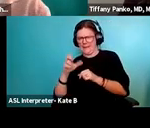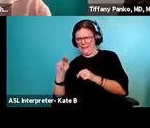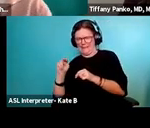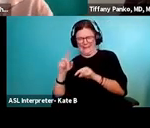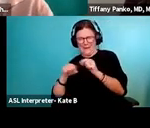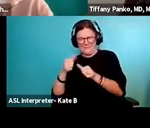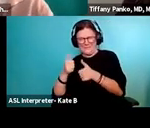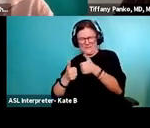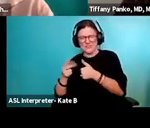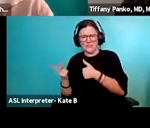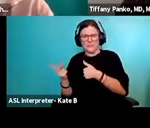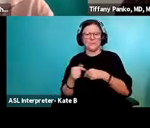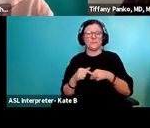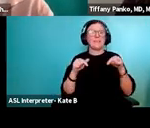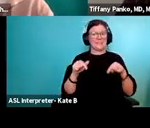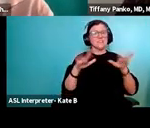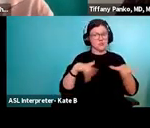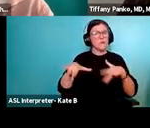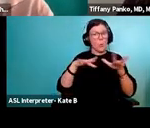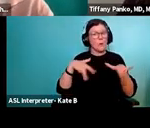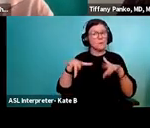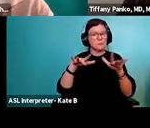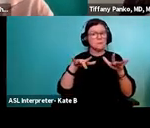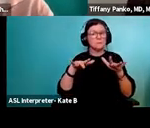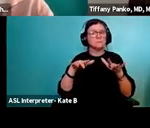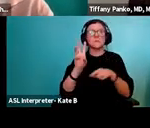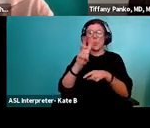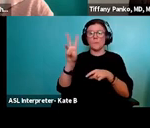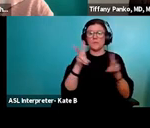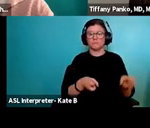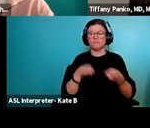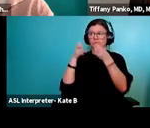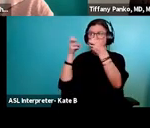remember, this is being recorded, so you will be able to share it with other people or watch